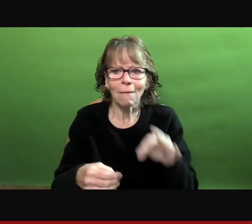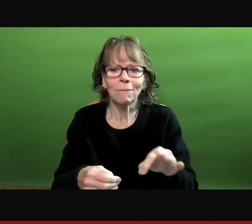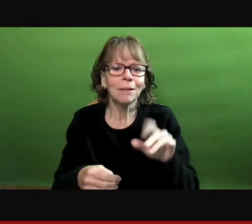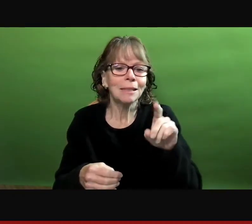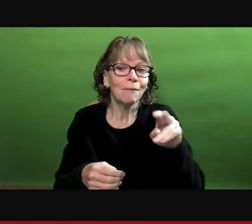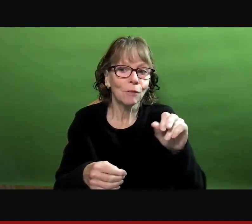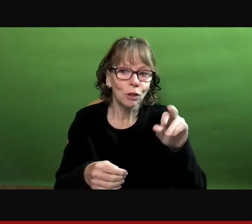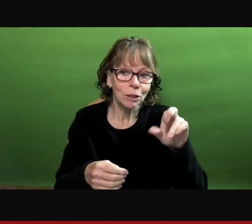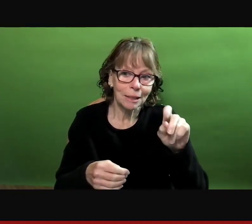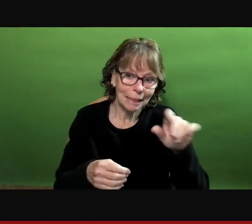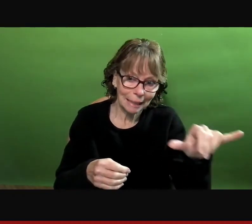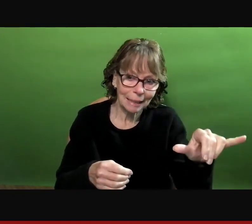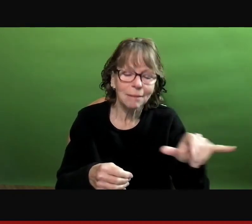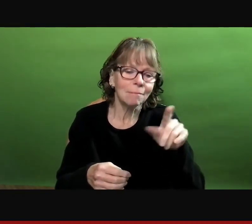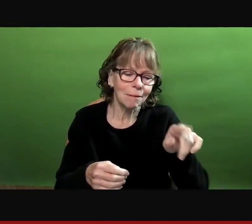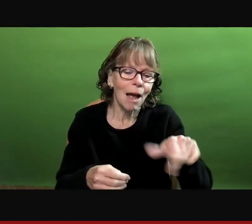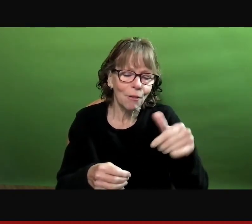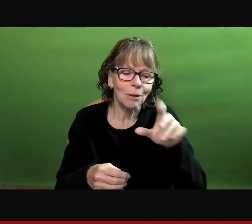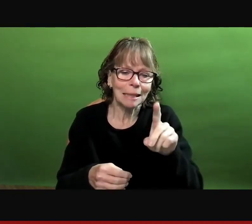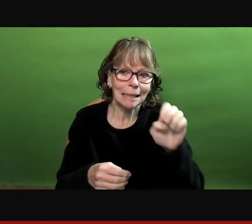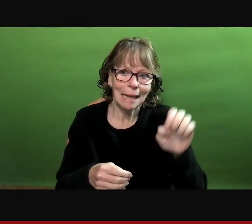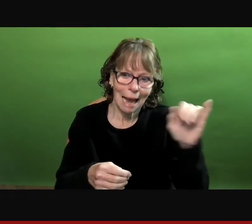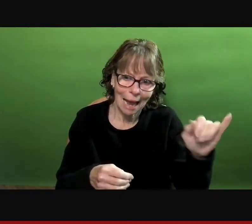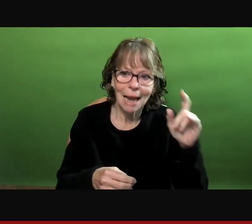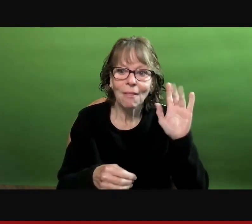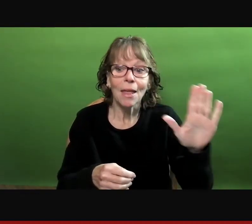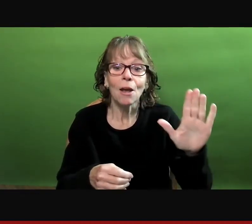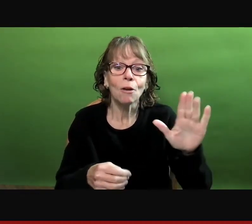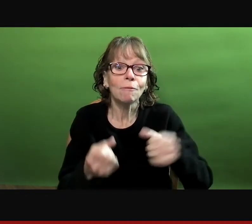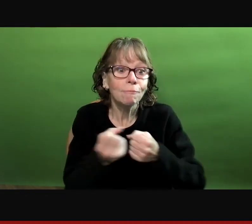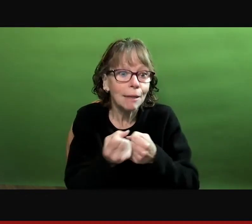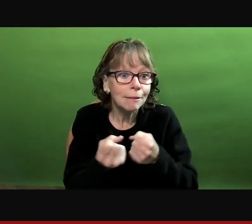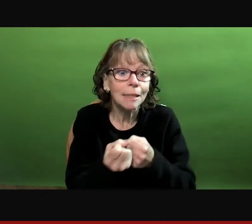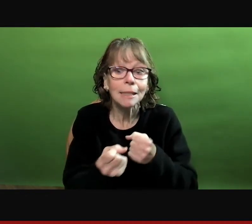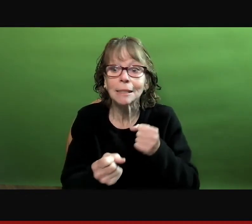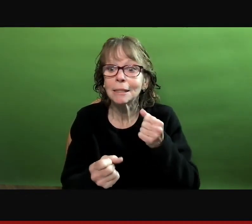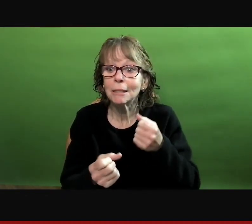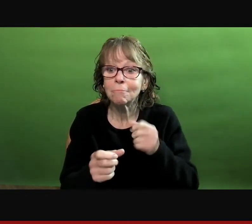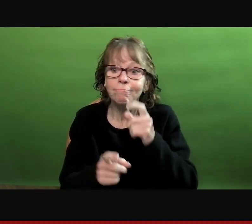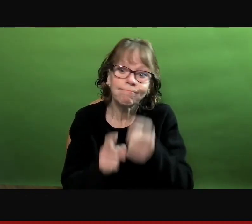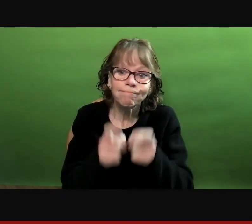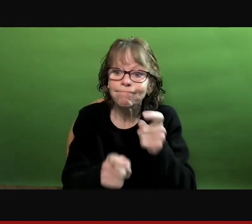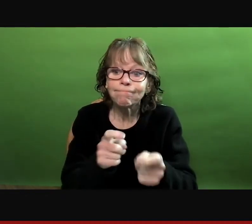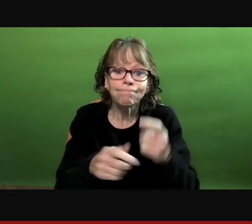for their funding and gracious sponsorship. We'll be displaying other conference funders